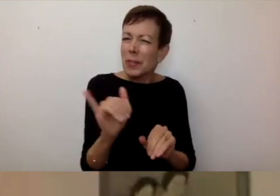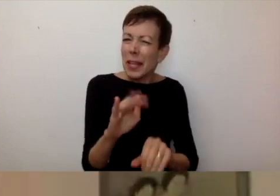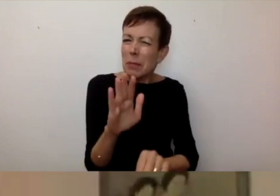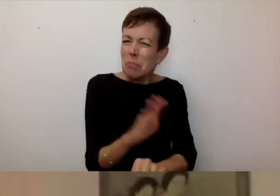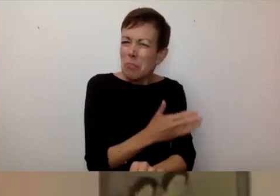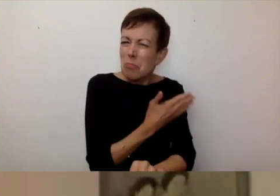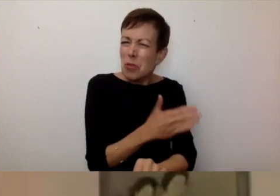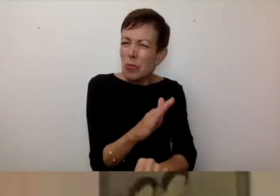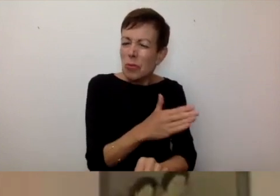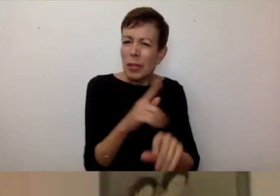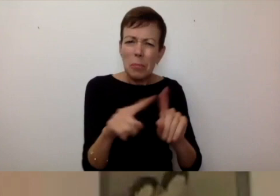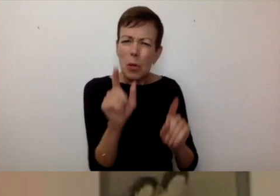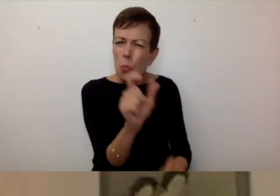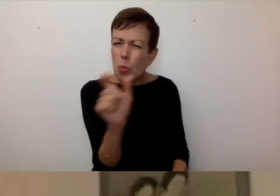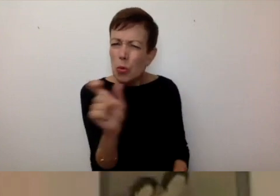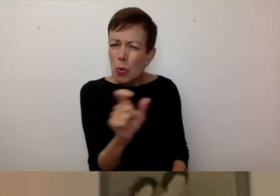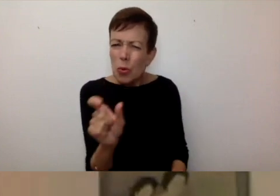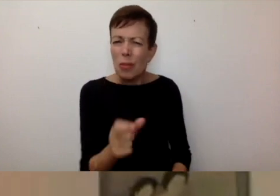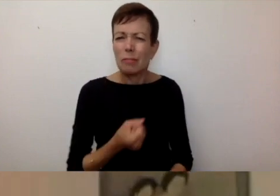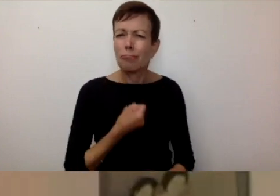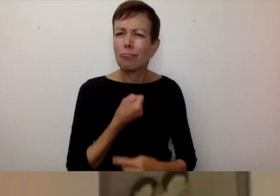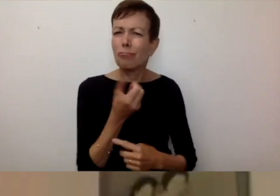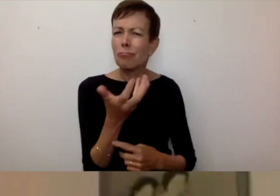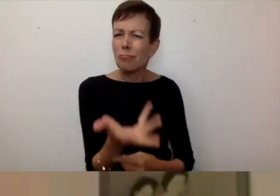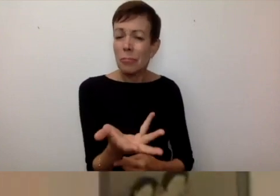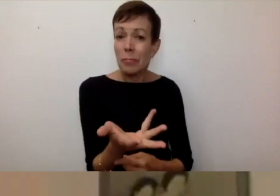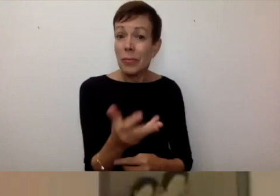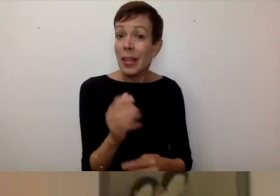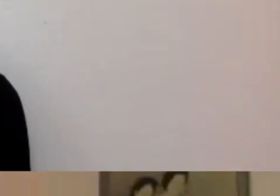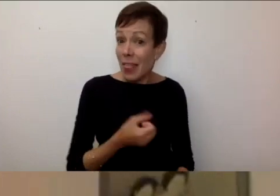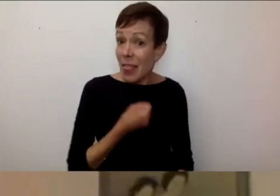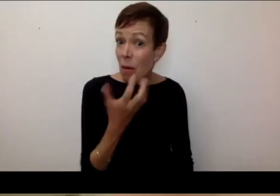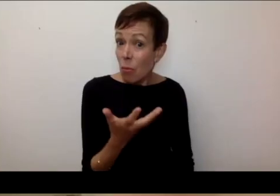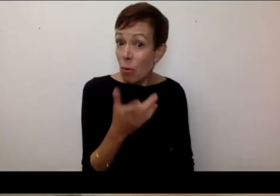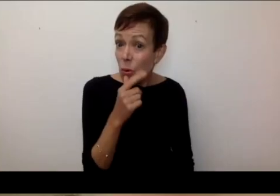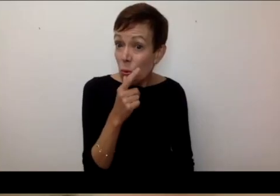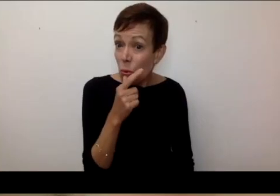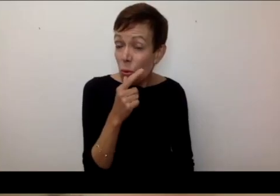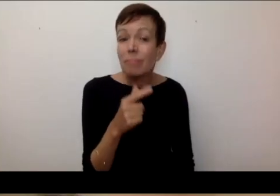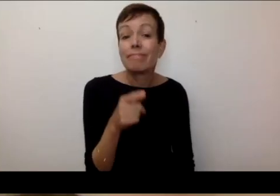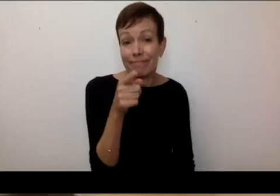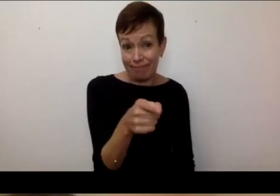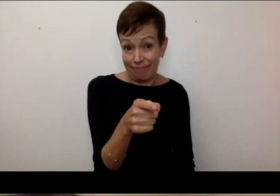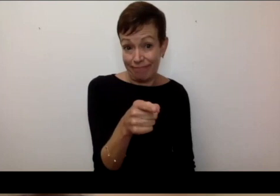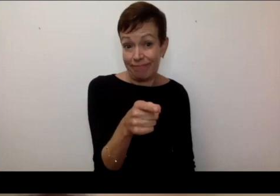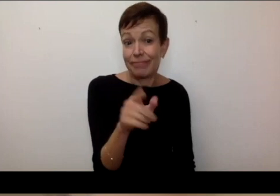but with words that poet was the late amiri baraka